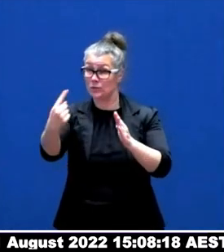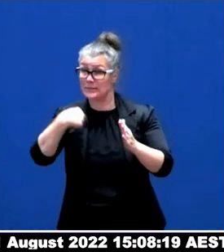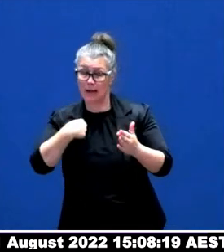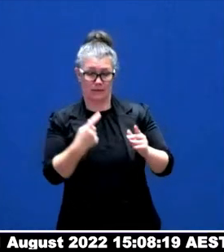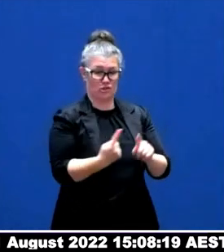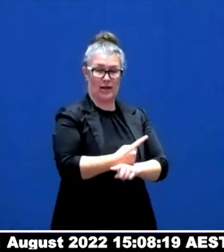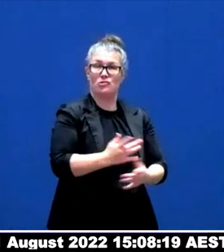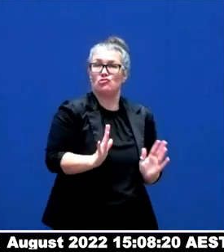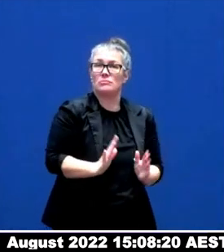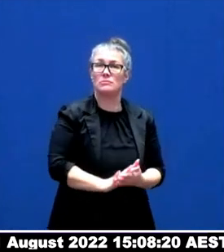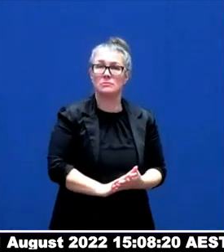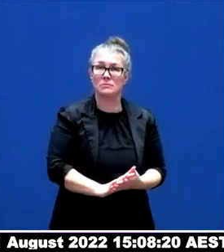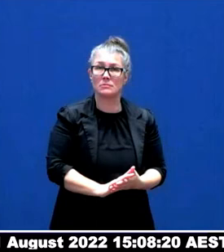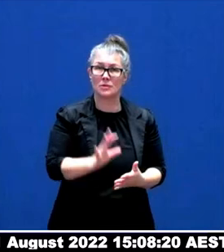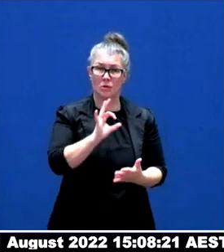There wouldn't necessarily be an alert to that.